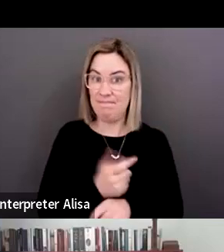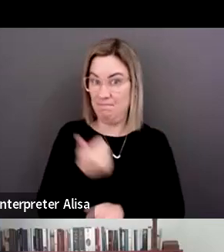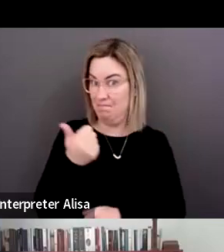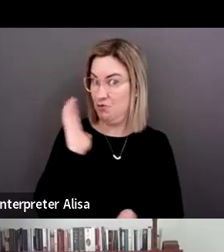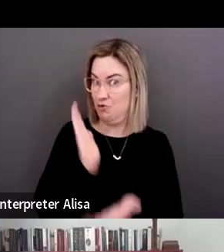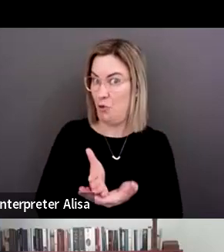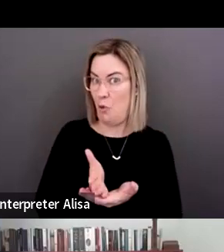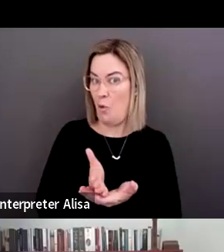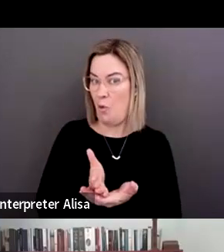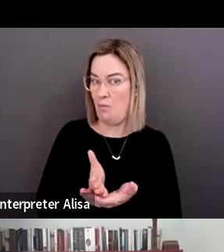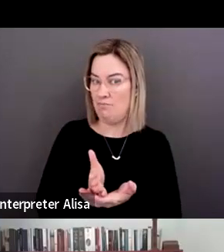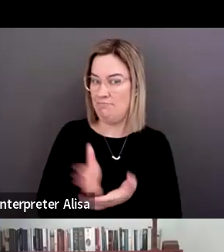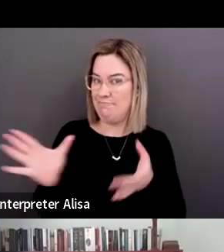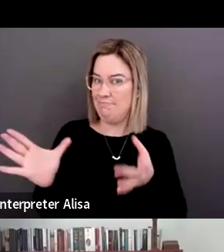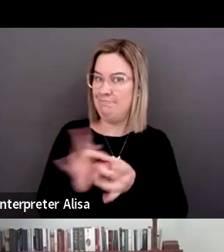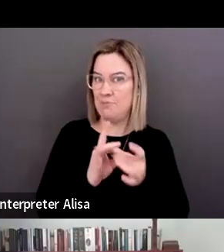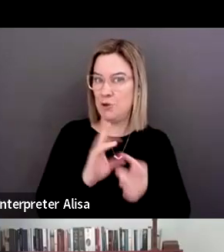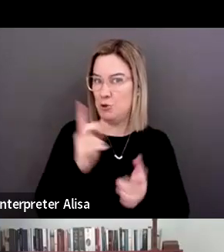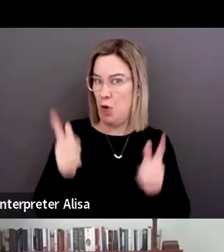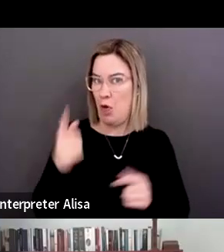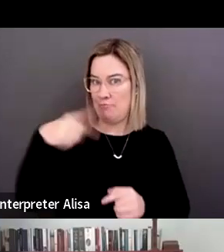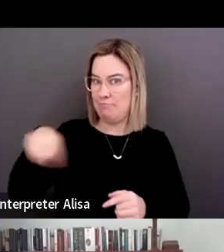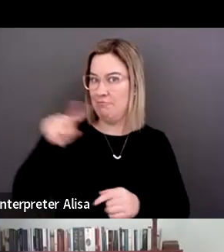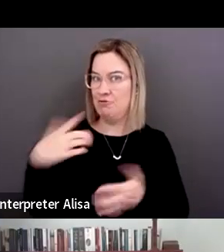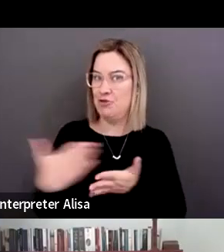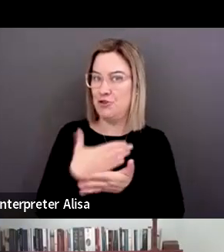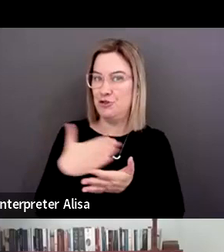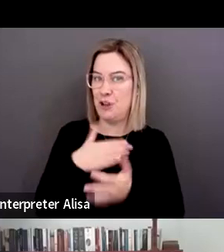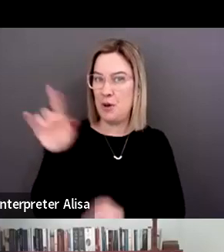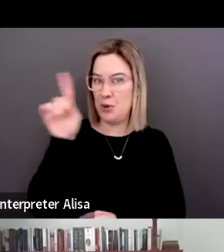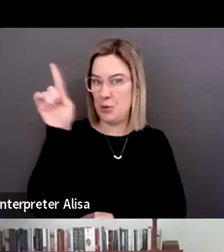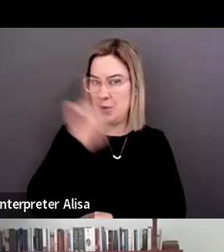can start to incorporate that.